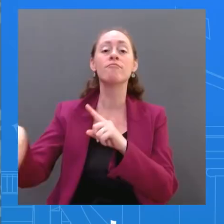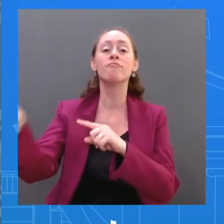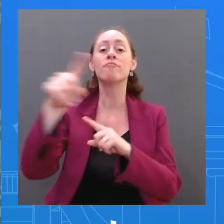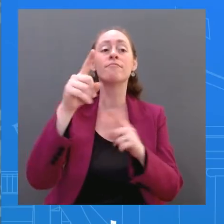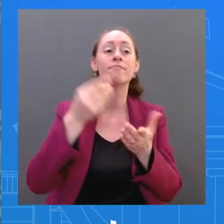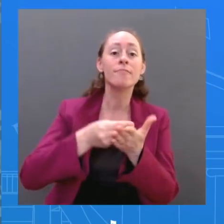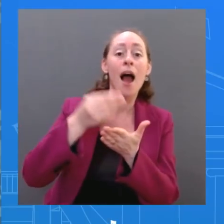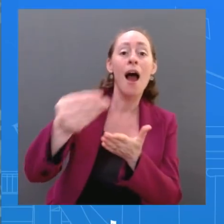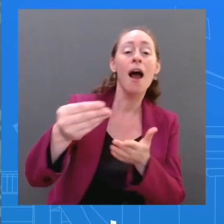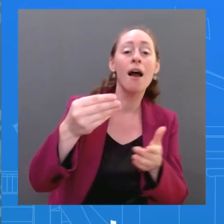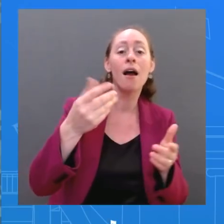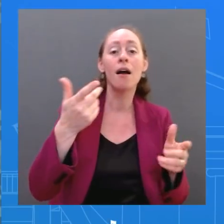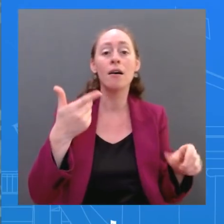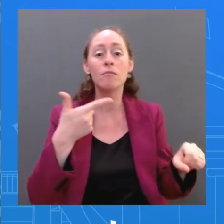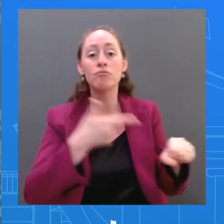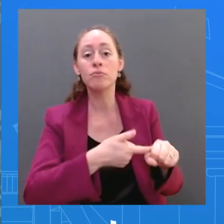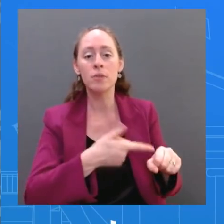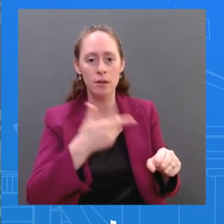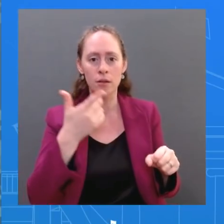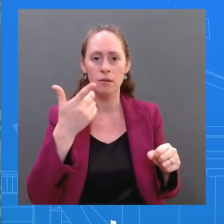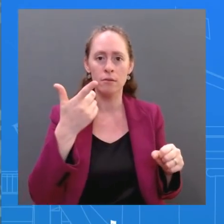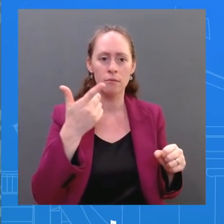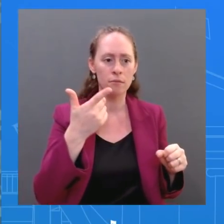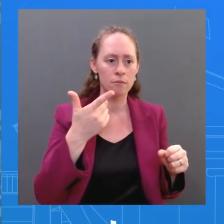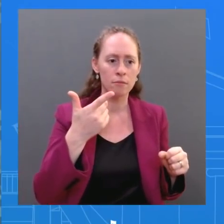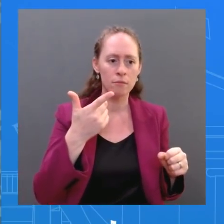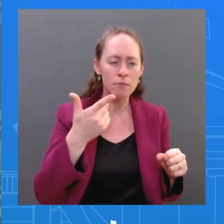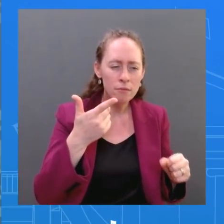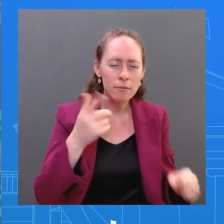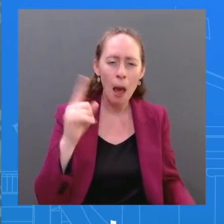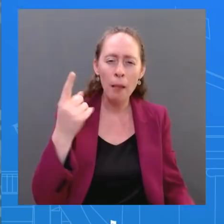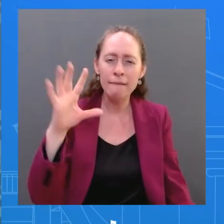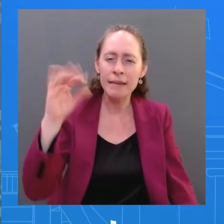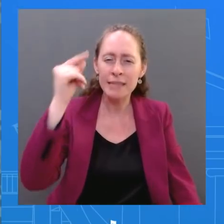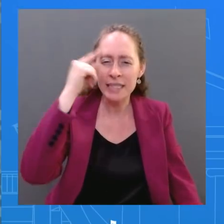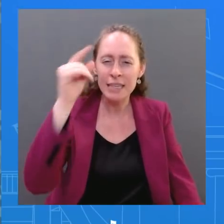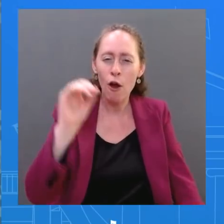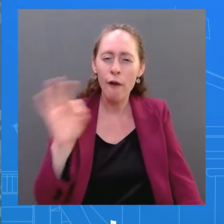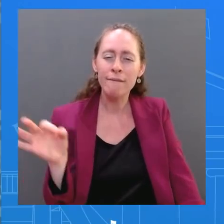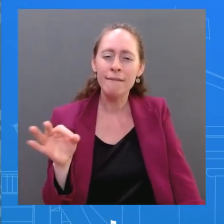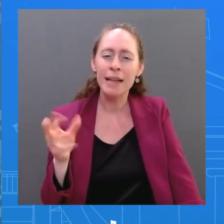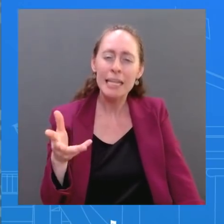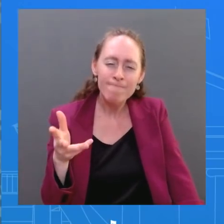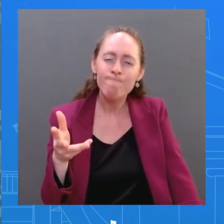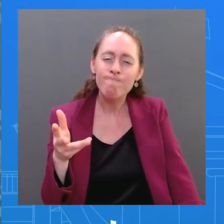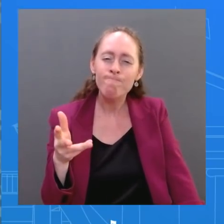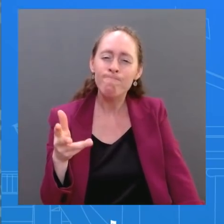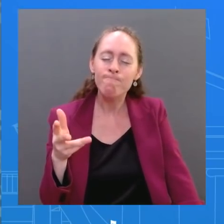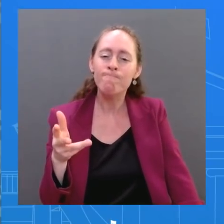You know, you -- I've heard this phrase, “Don't -- we can't sit on our laurels,” if you will. We got to continue to do the work.